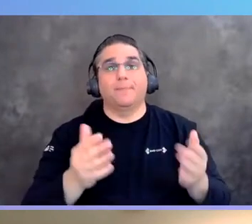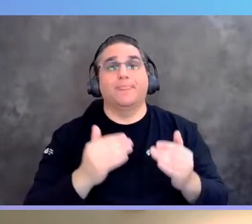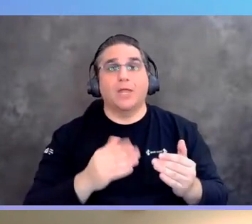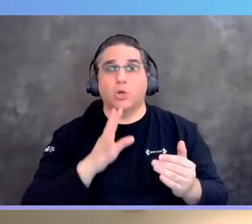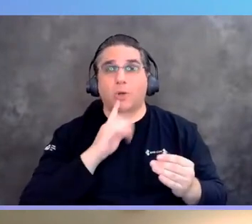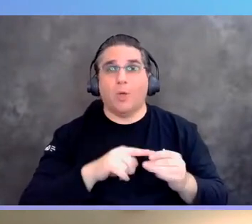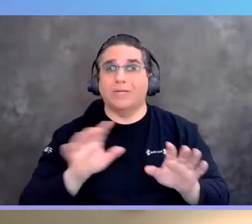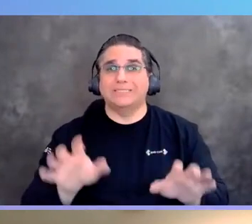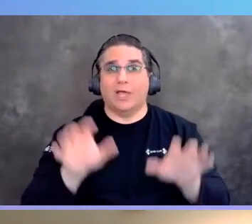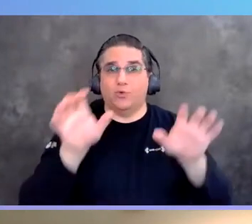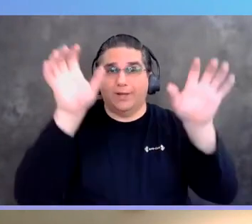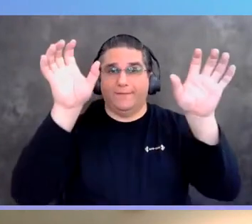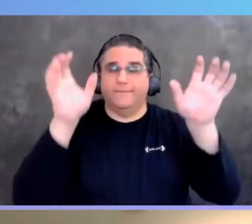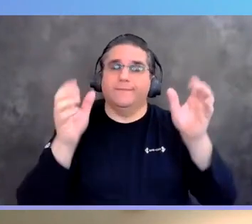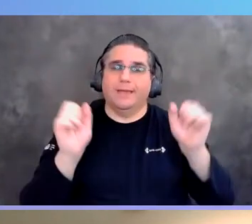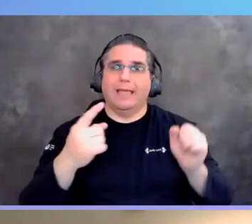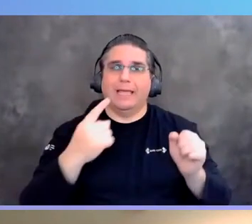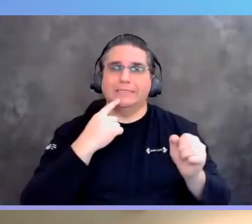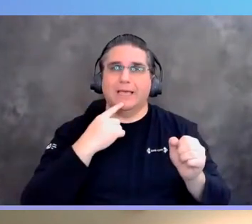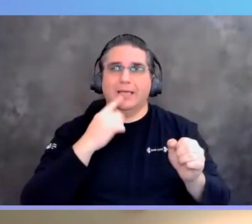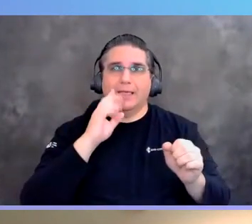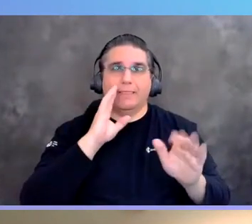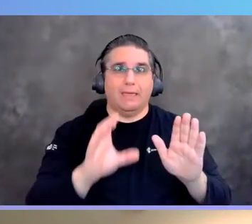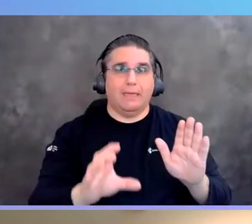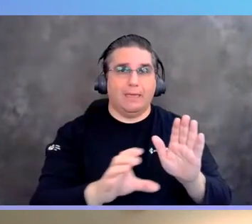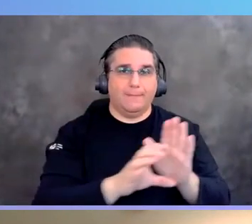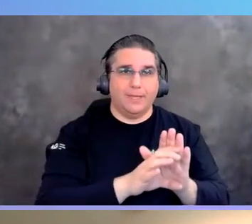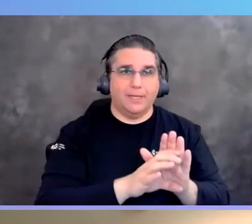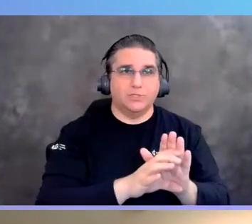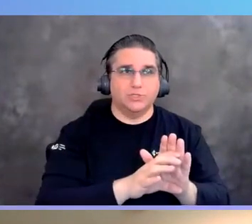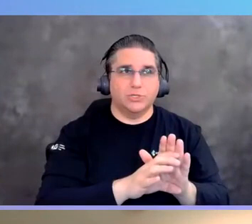image based on decorative? Is this image image decorative?